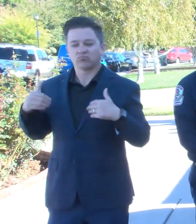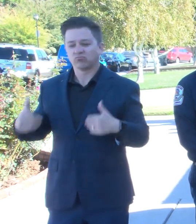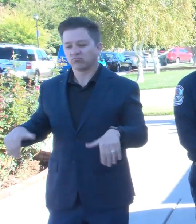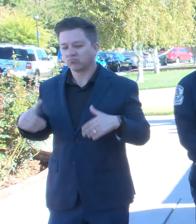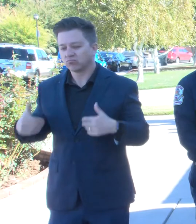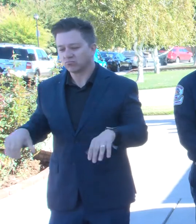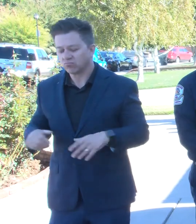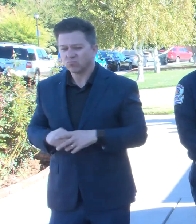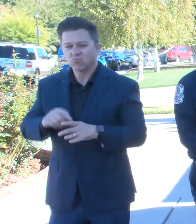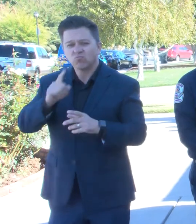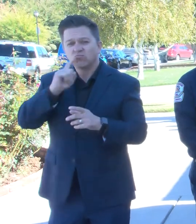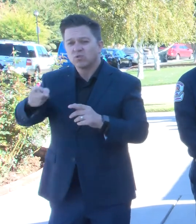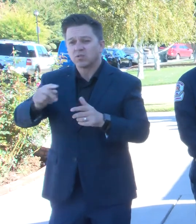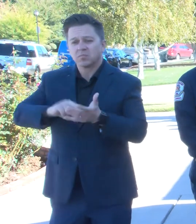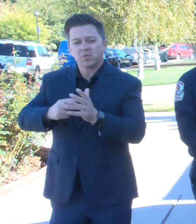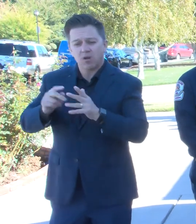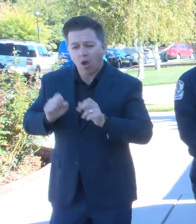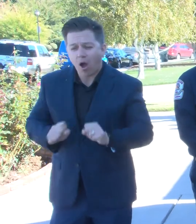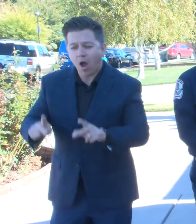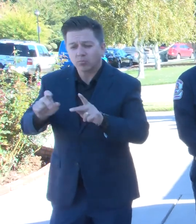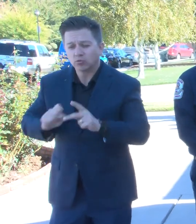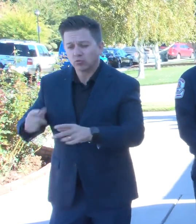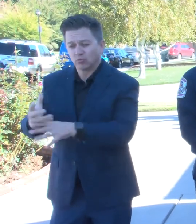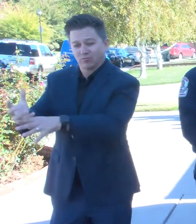the opportunities we inherited by those